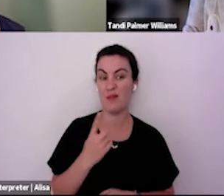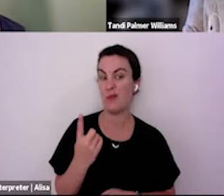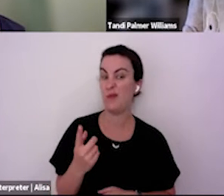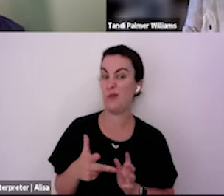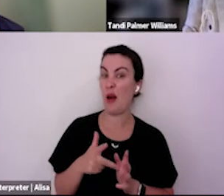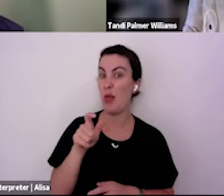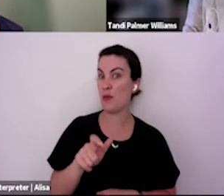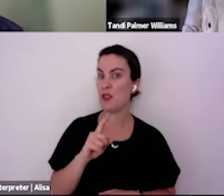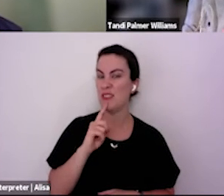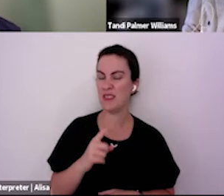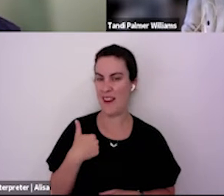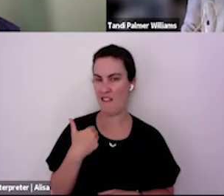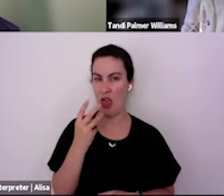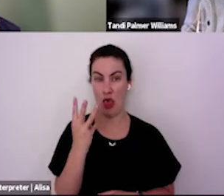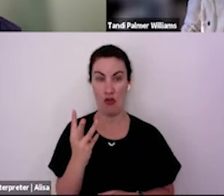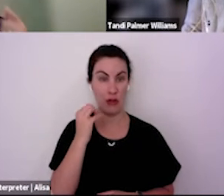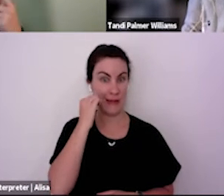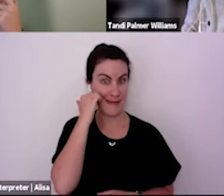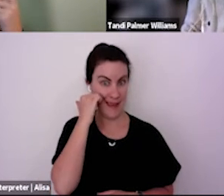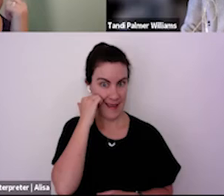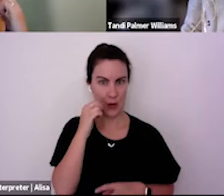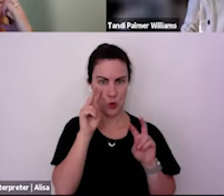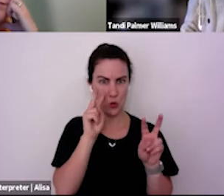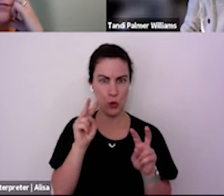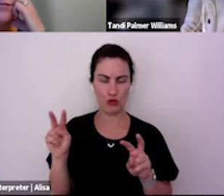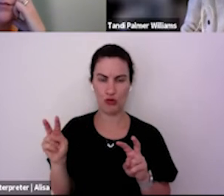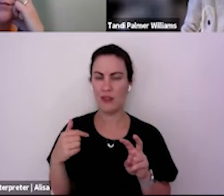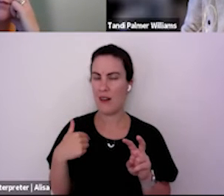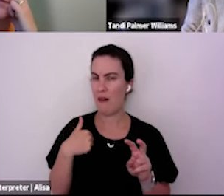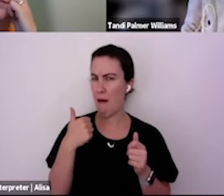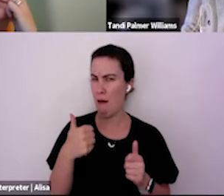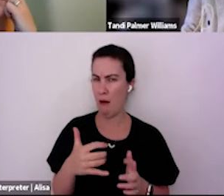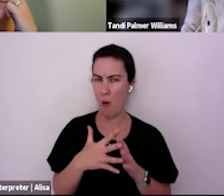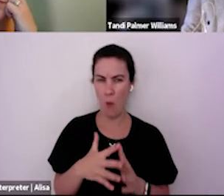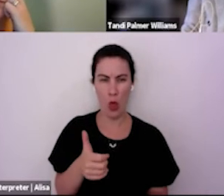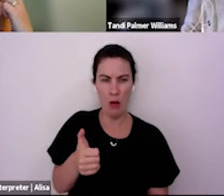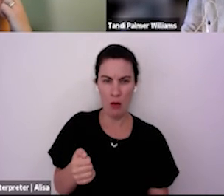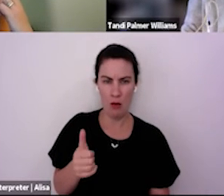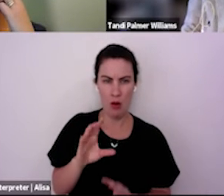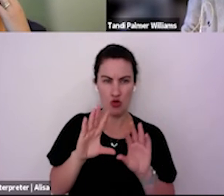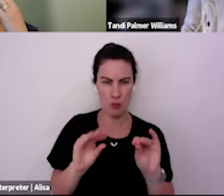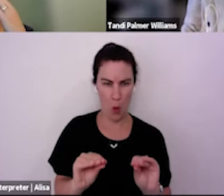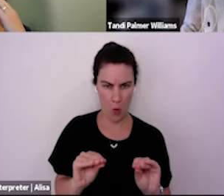able to pause and discuss what we were experiencing.